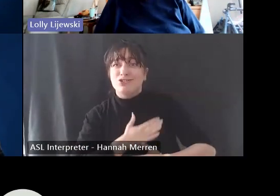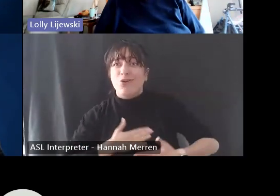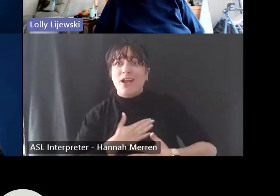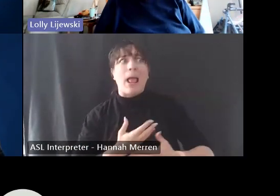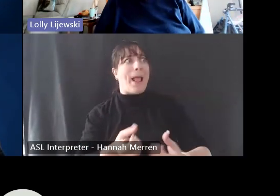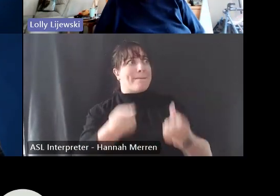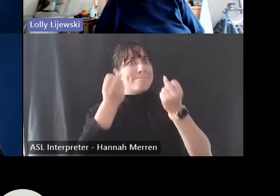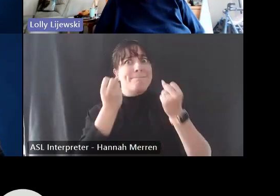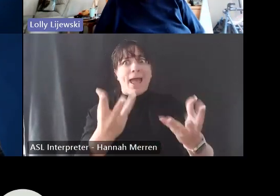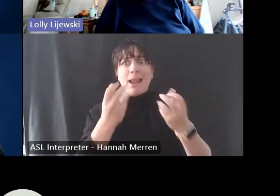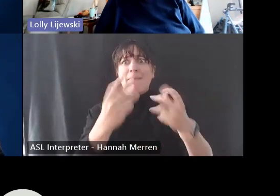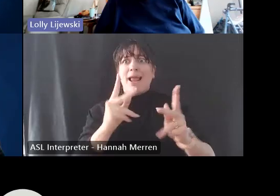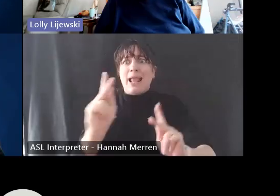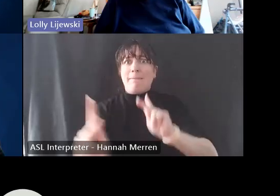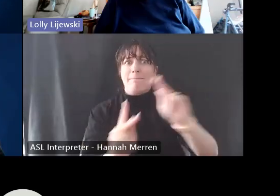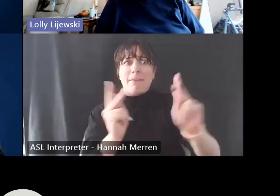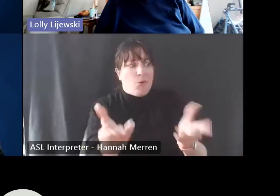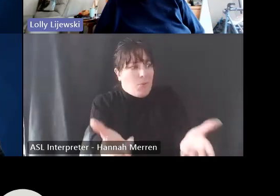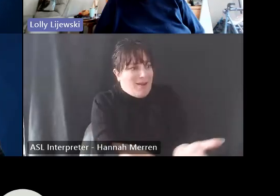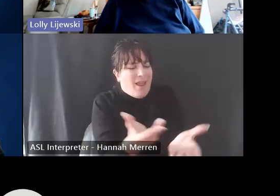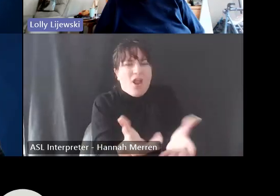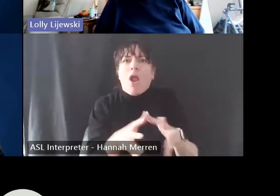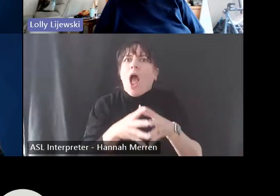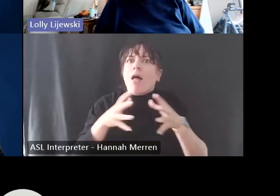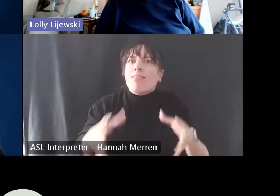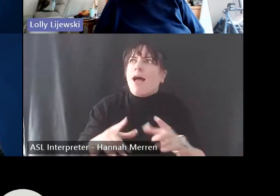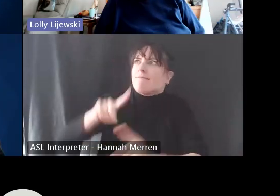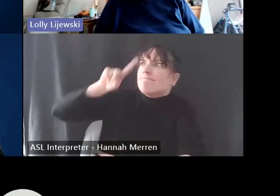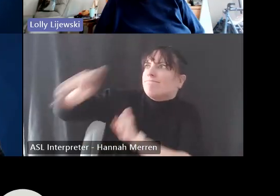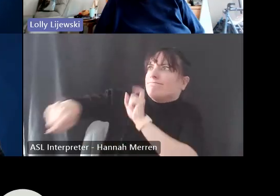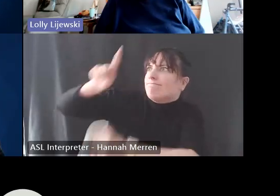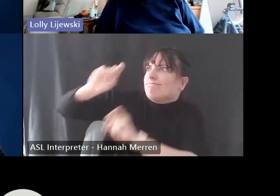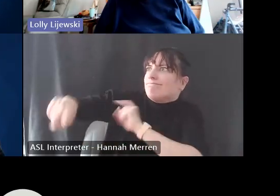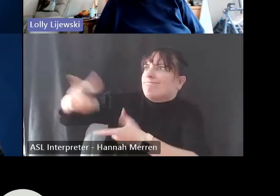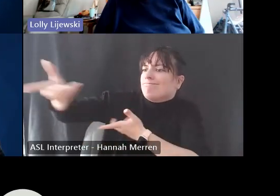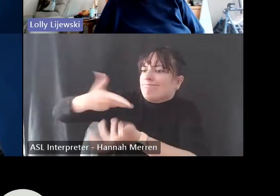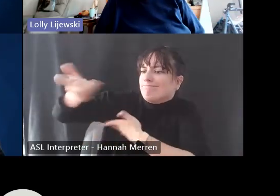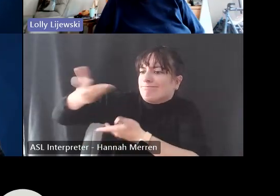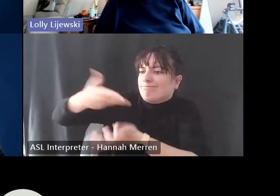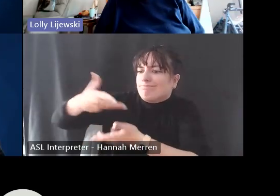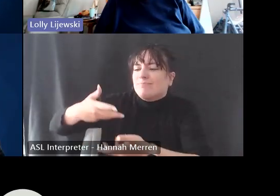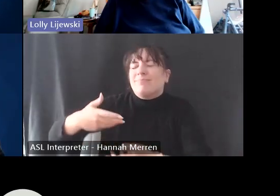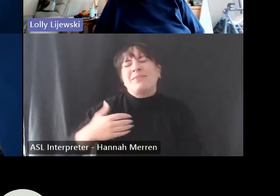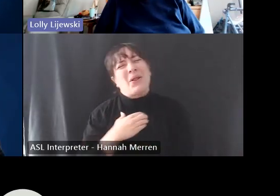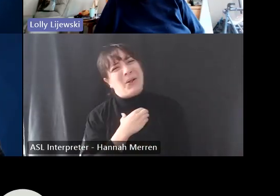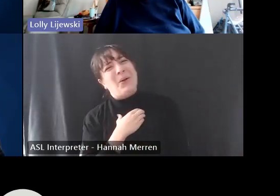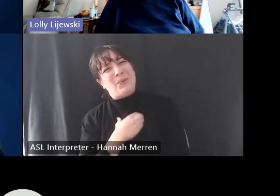There was a lot of engagement in the Q&A. And I wish we could answer all the questions, but we will look at the questions